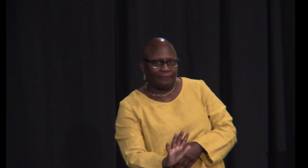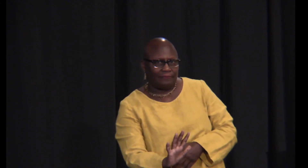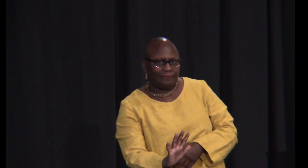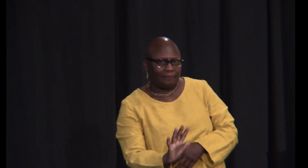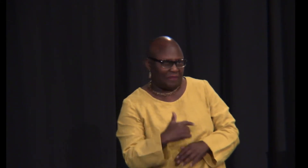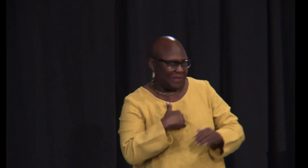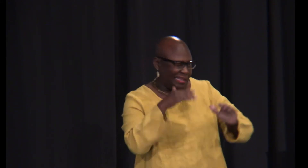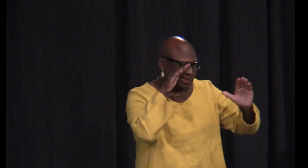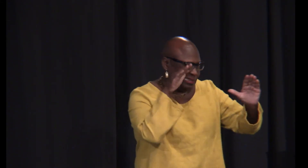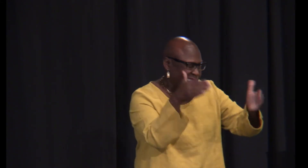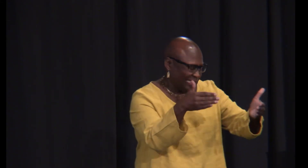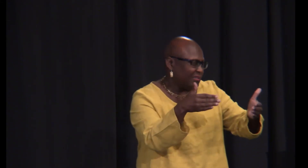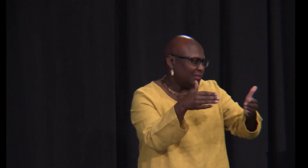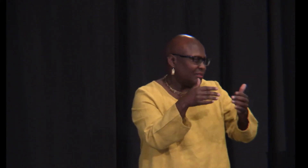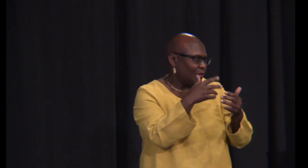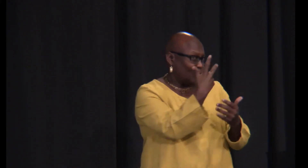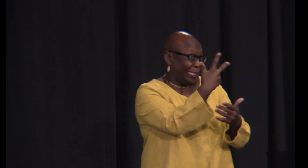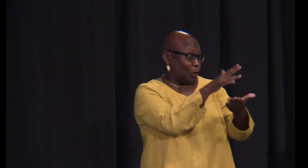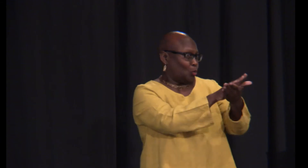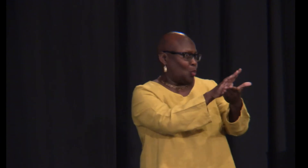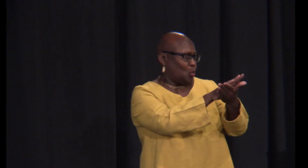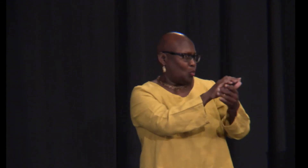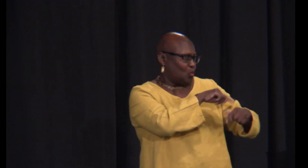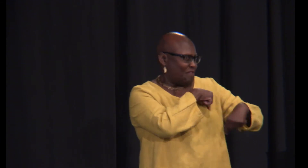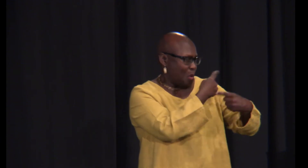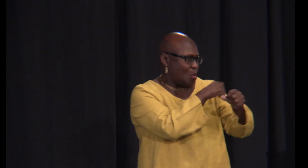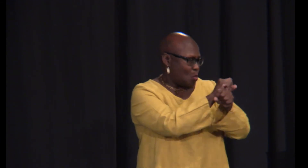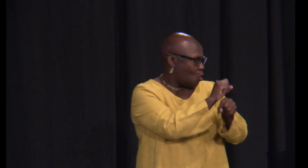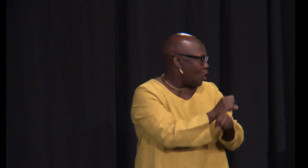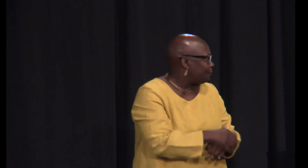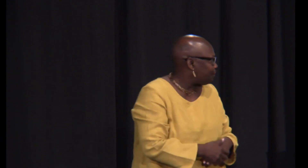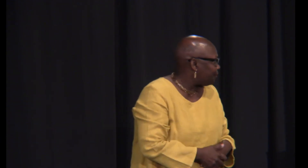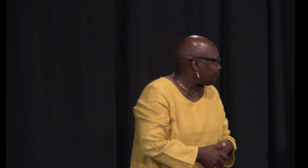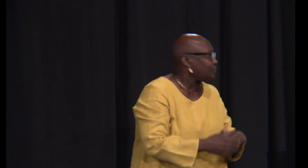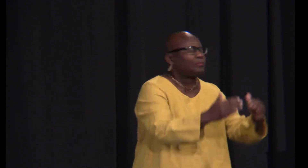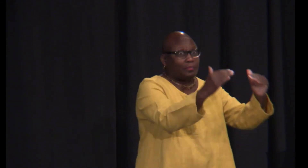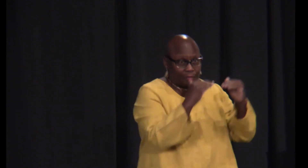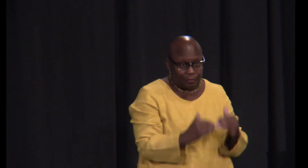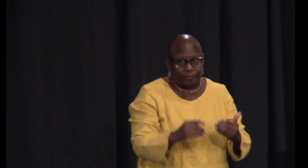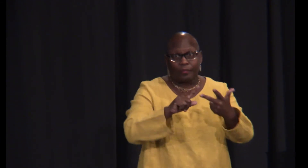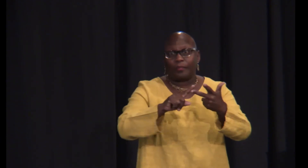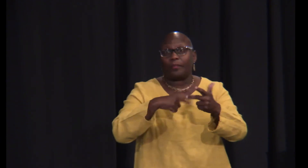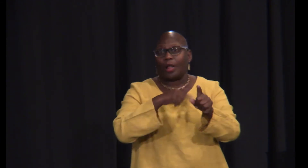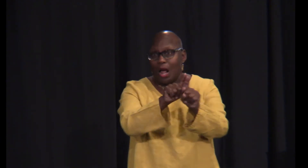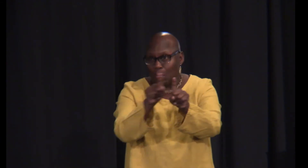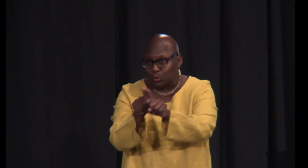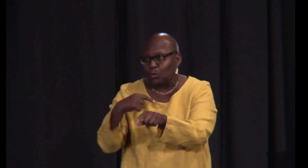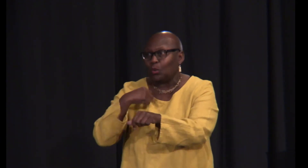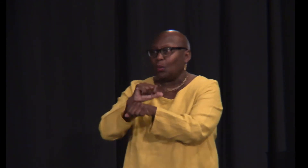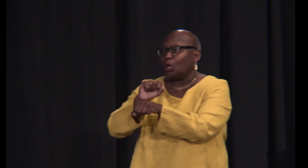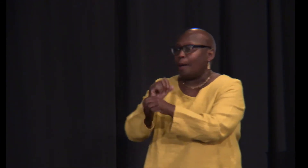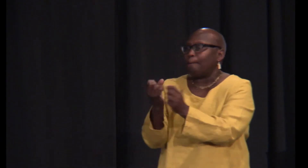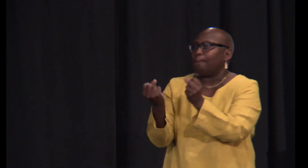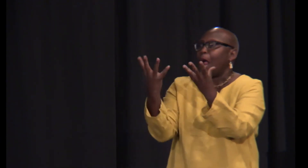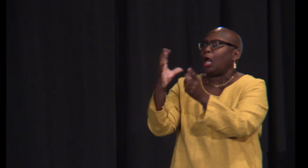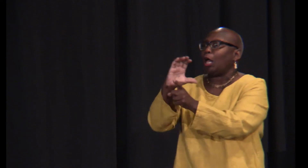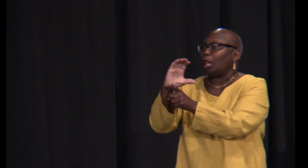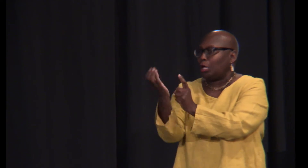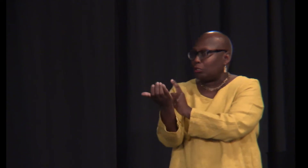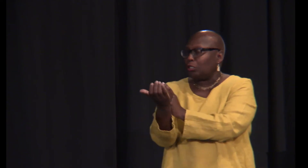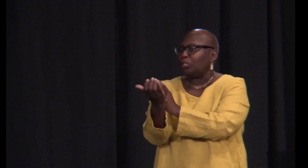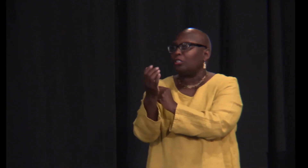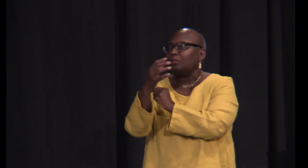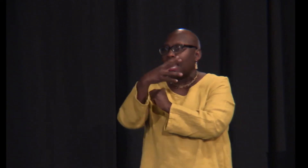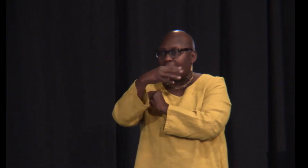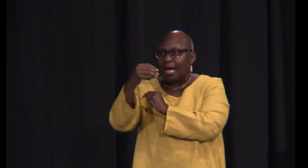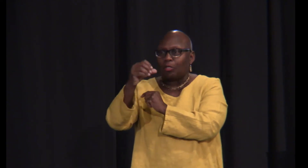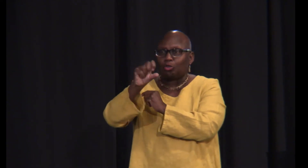children ages 5 and under. I also work as a multicultural and social justice and